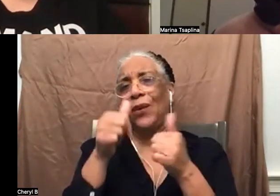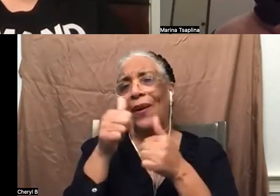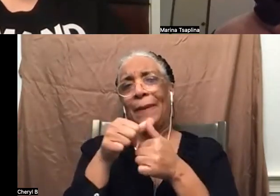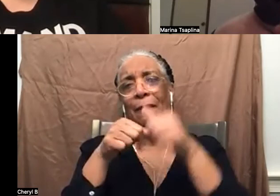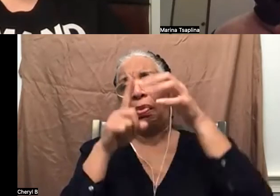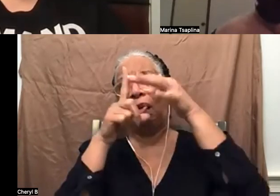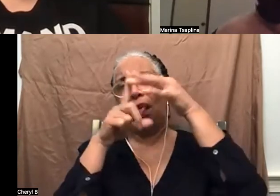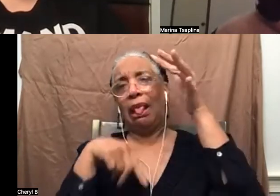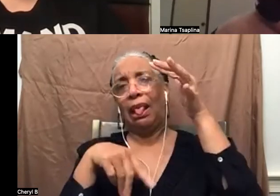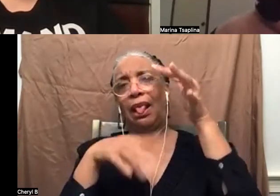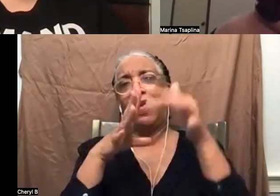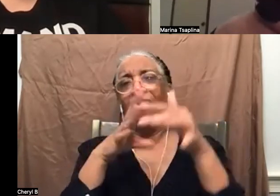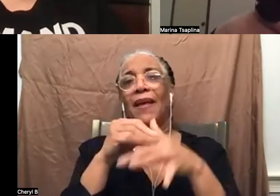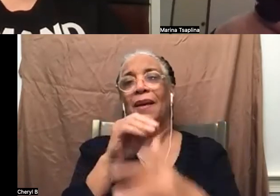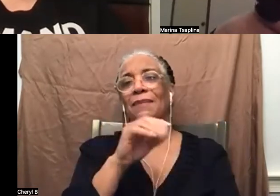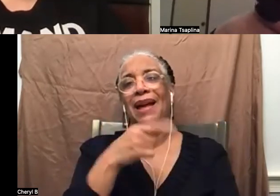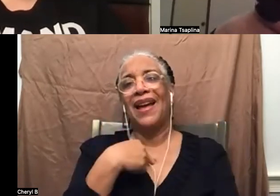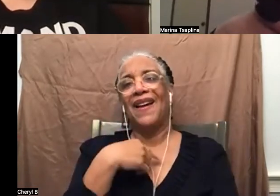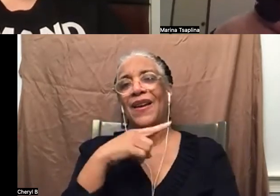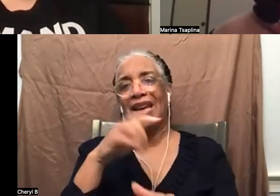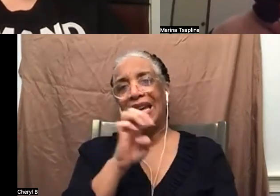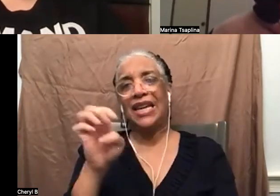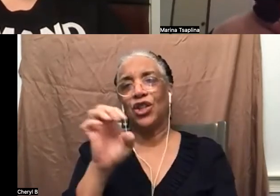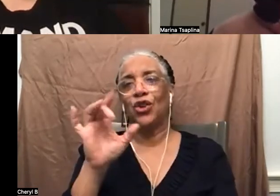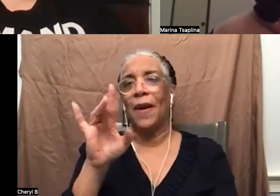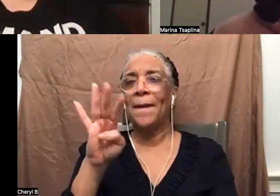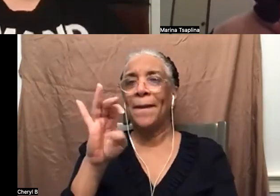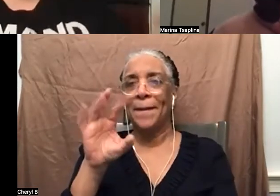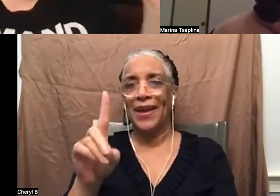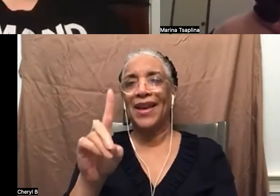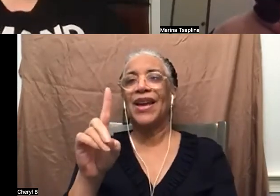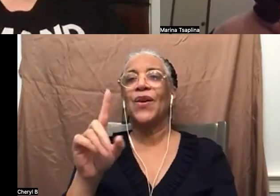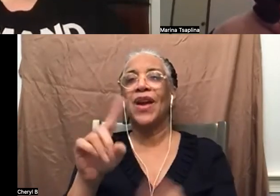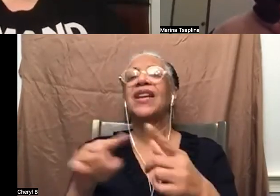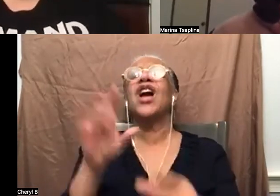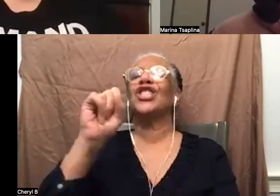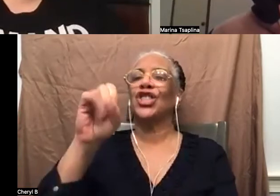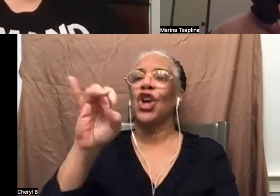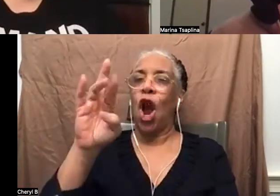Eastern band relative's name right now. Scarlett. Please reach out to me. I'm